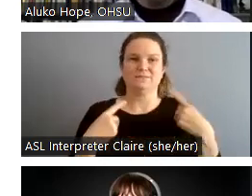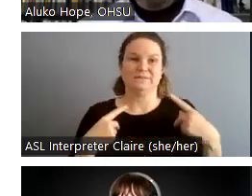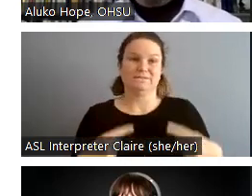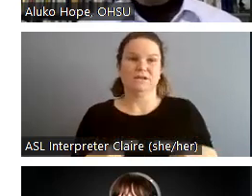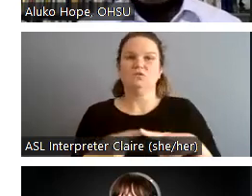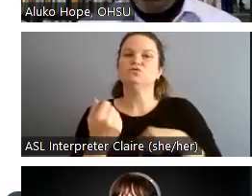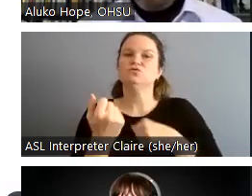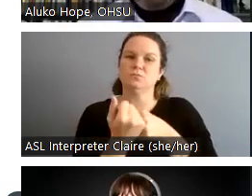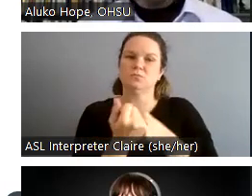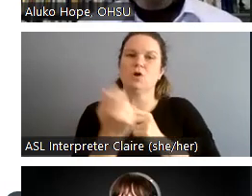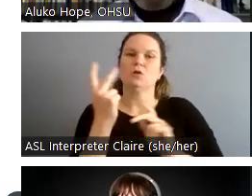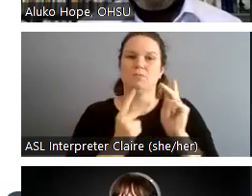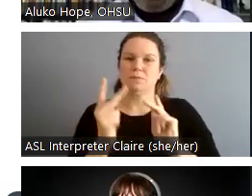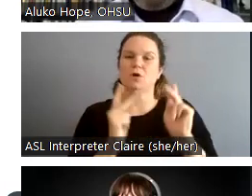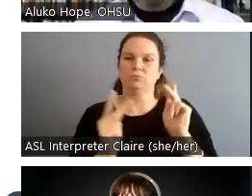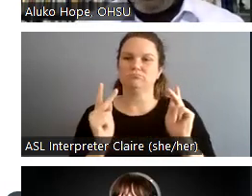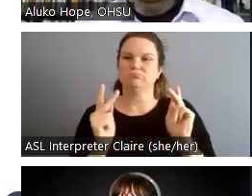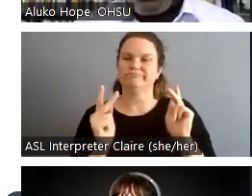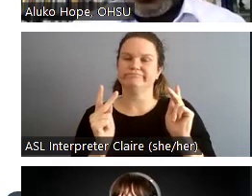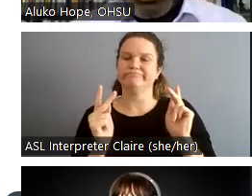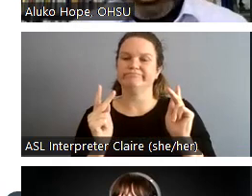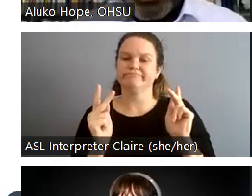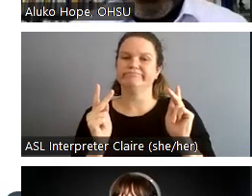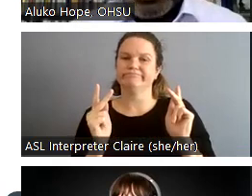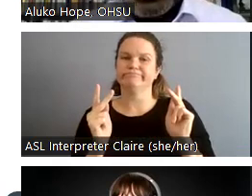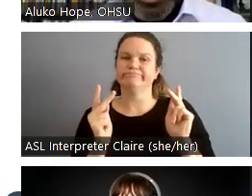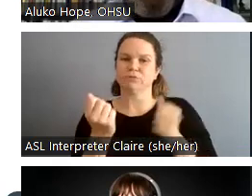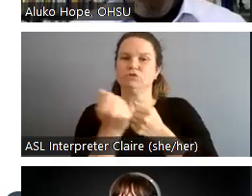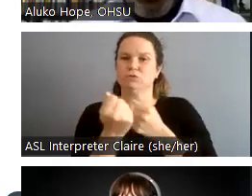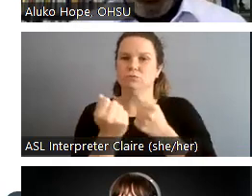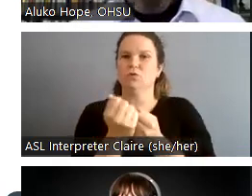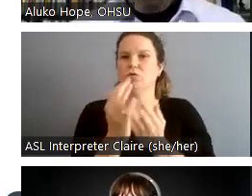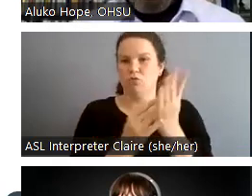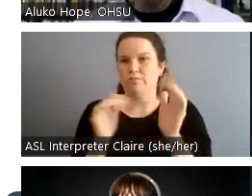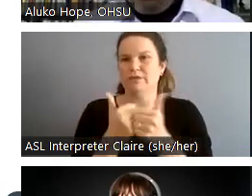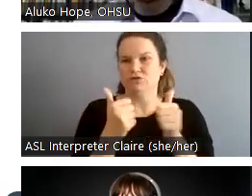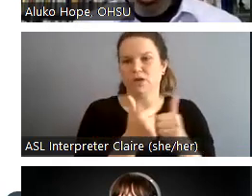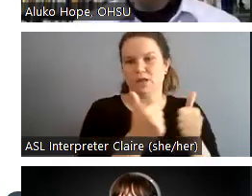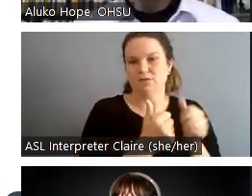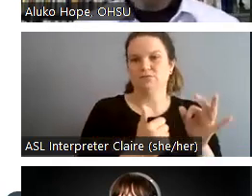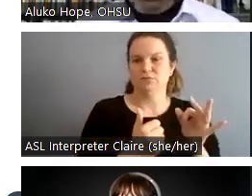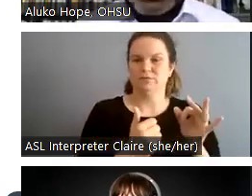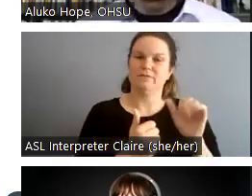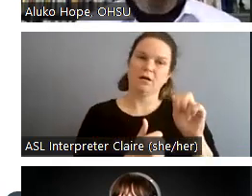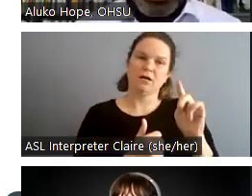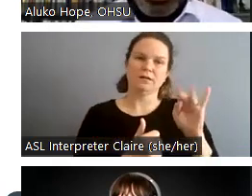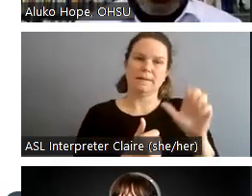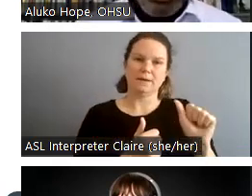to counteract some of the sort of the challenges that we see when patients have an impairment in the autonomic